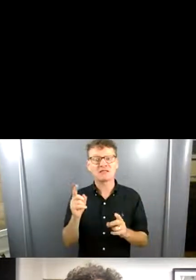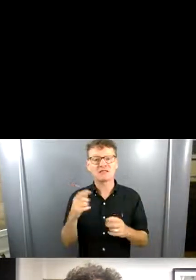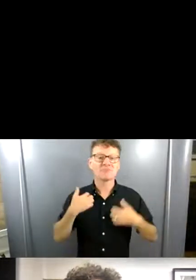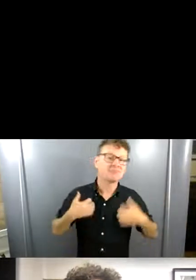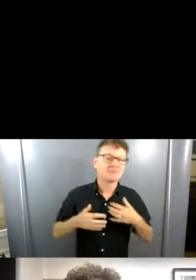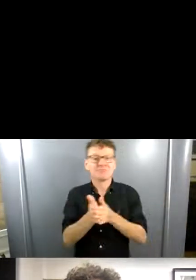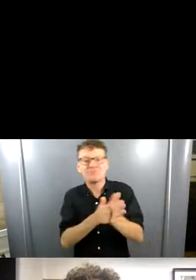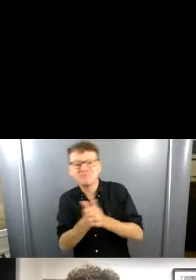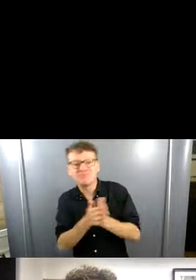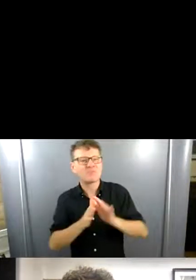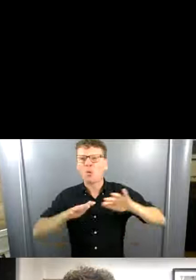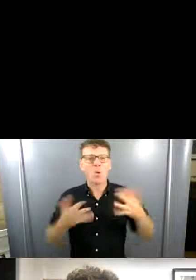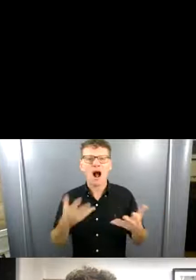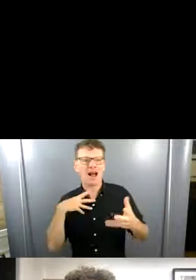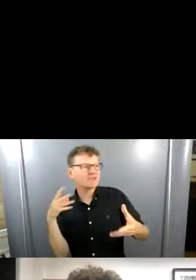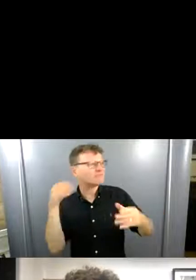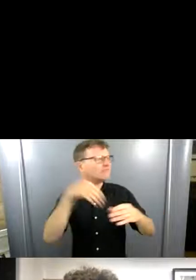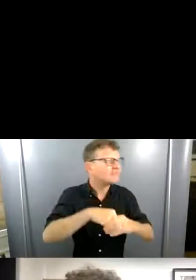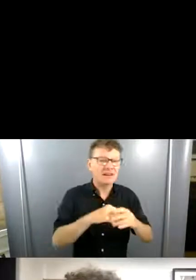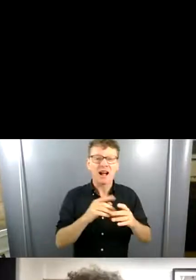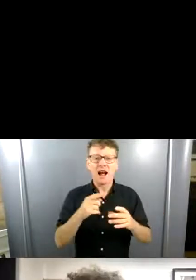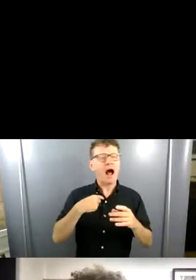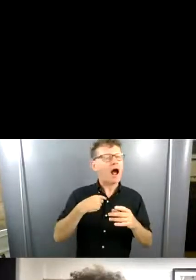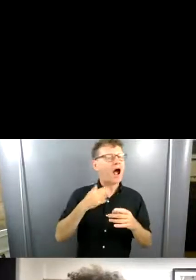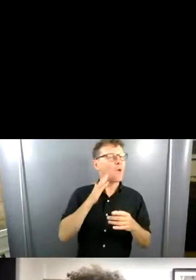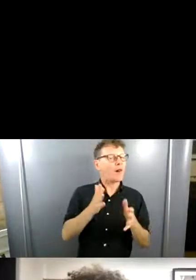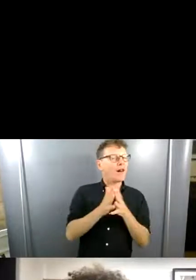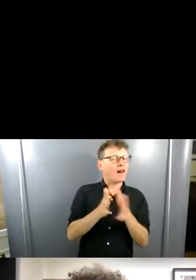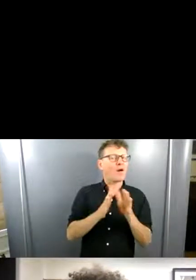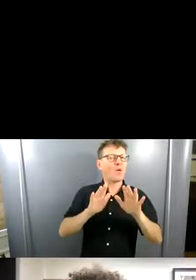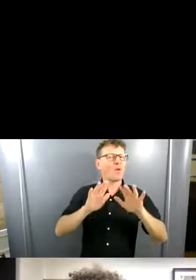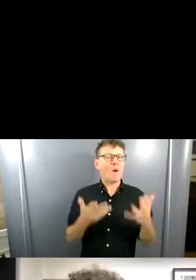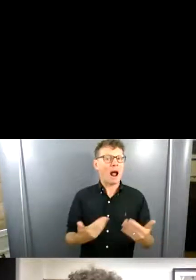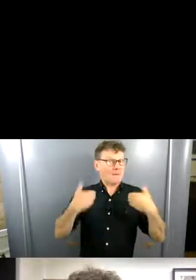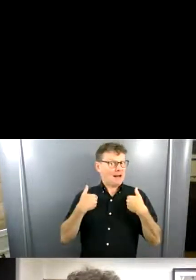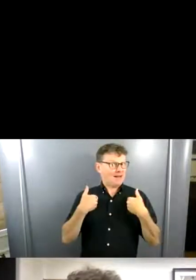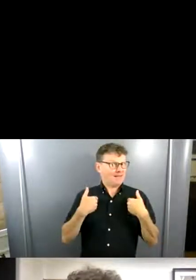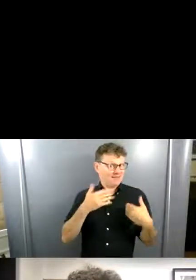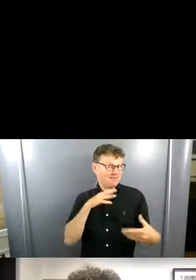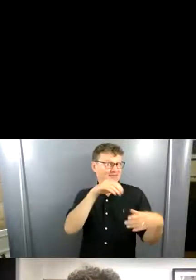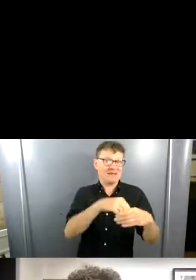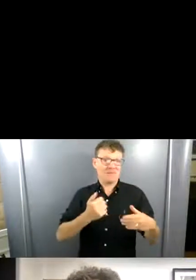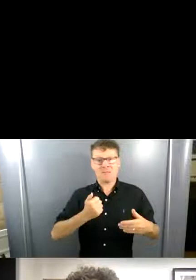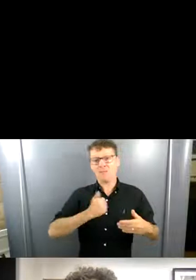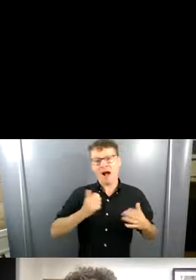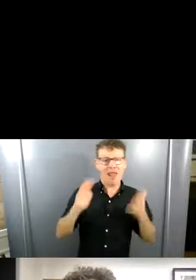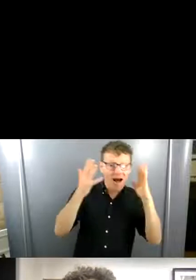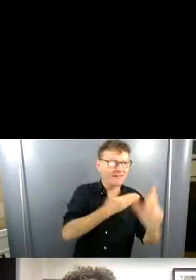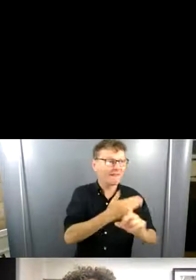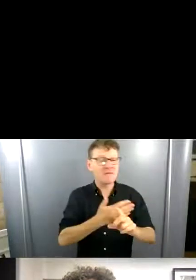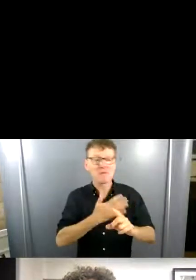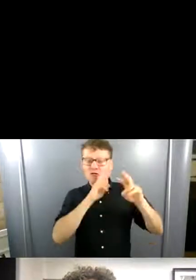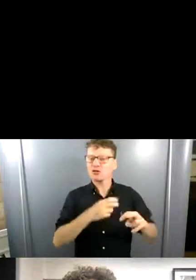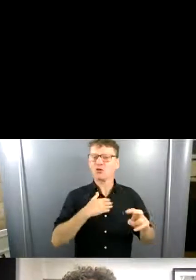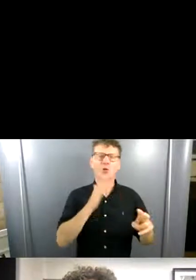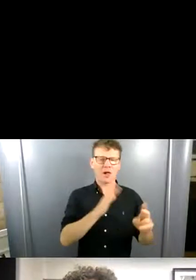talk later about how I came to it just you know as part of my life in general in my research but